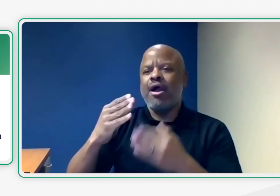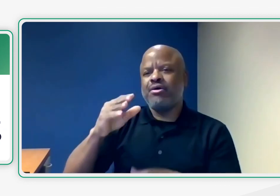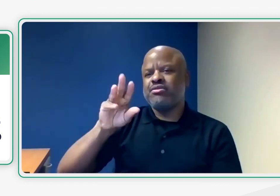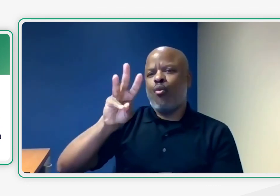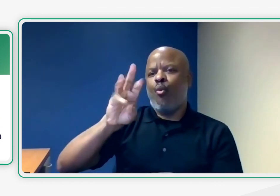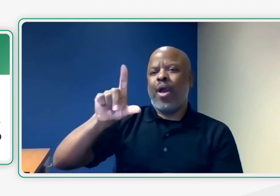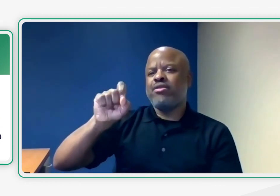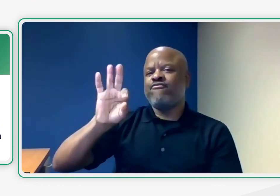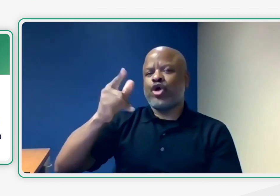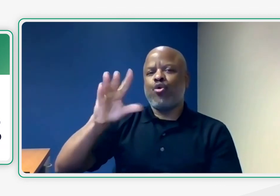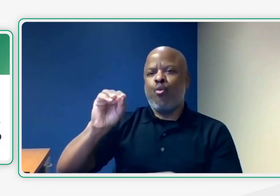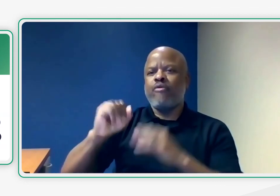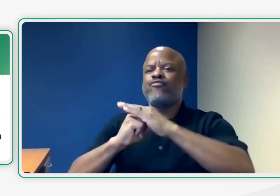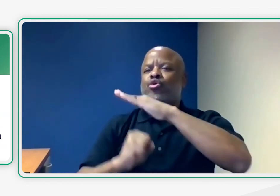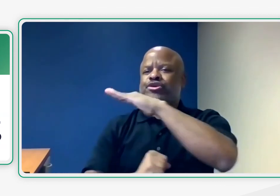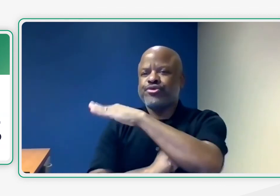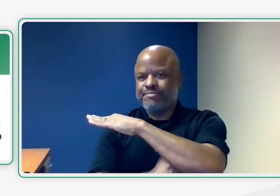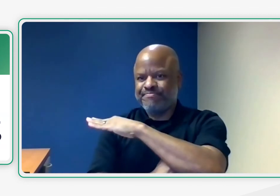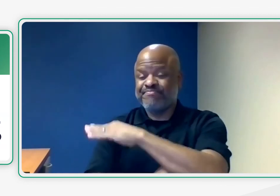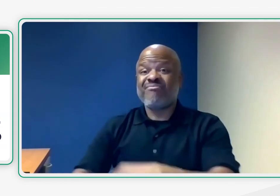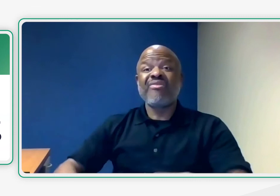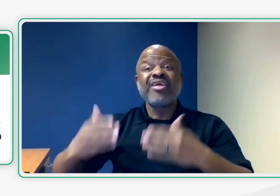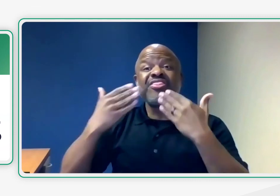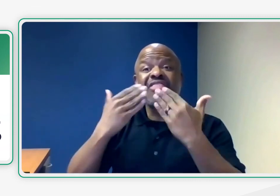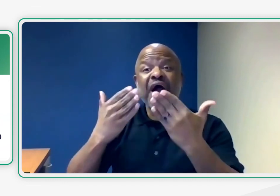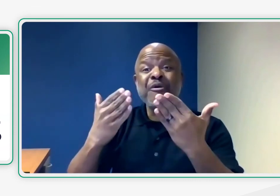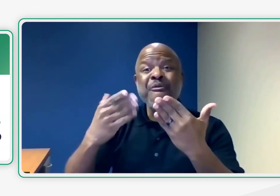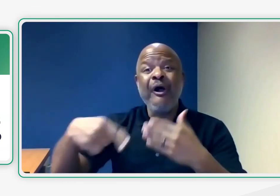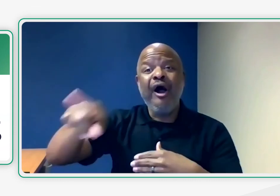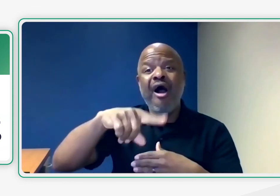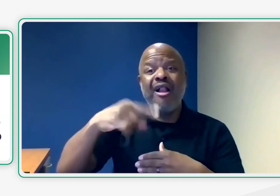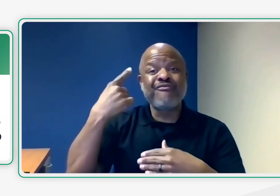CSD to provide that financial education. So big thank you to the Wells Fargo Foundation.